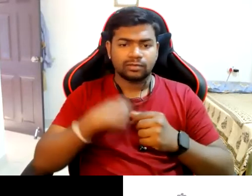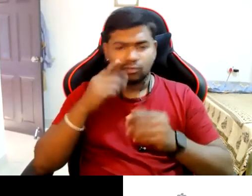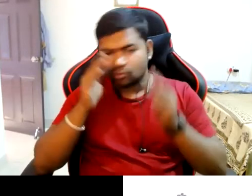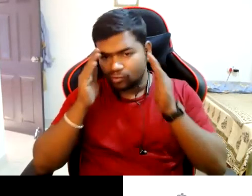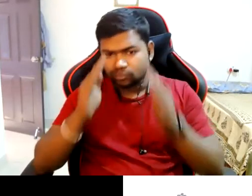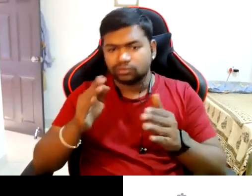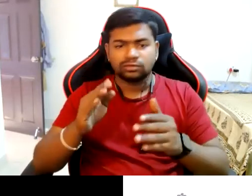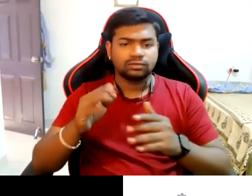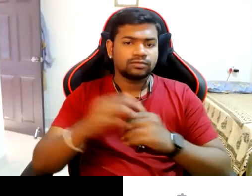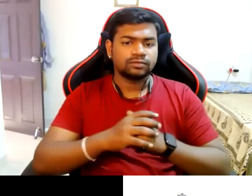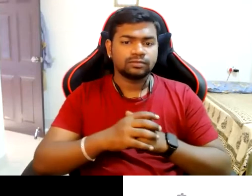focus your energy on being good, on doing good.